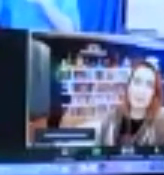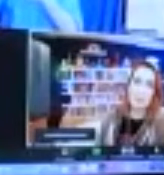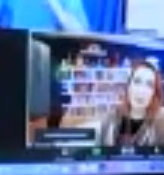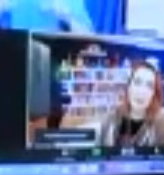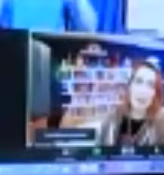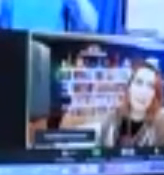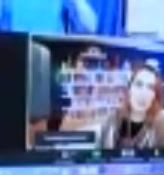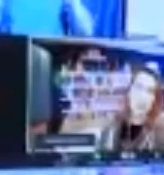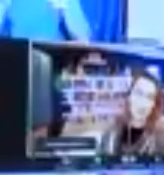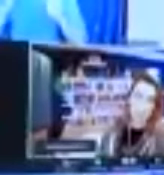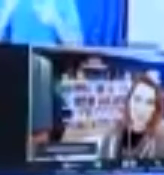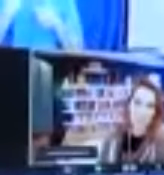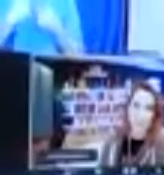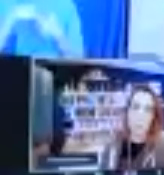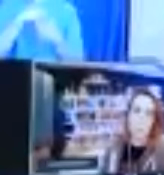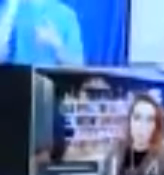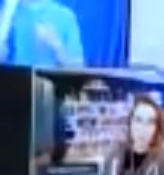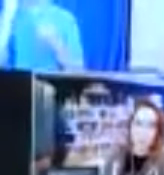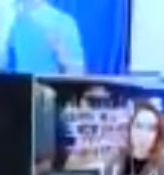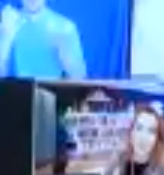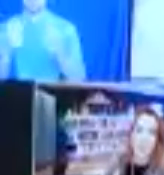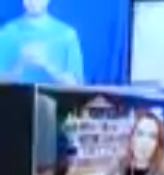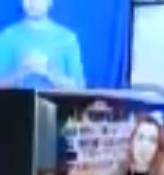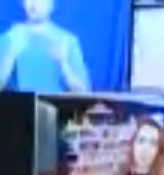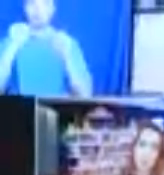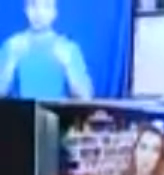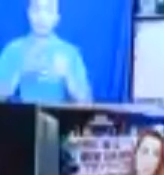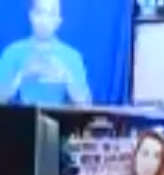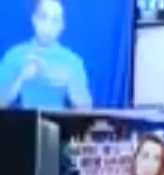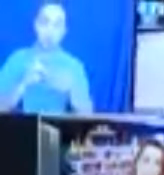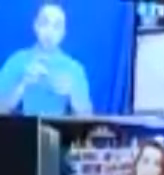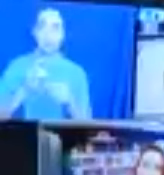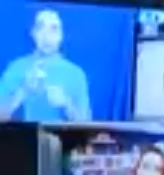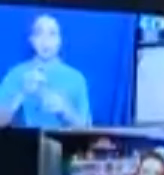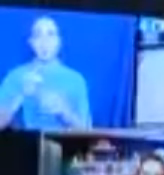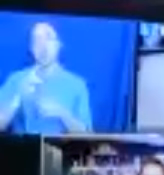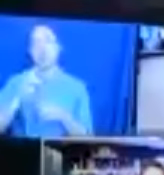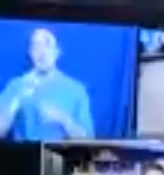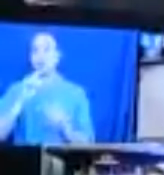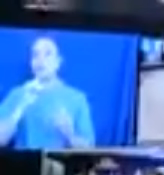IF YOU SO CHOOSE. CAN YOU TALK ABOUT THE ORAL